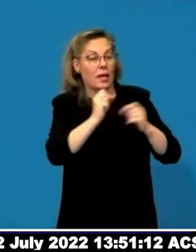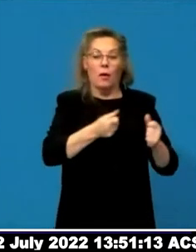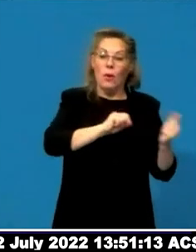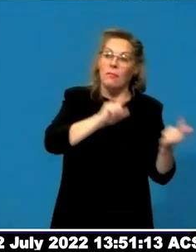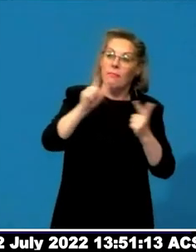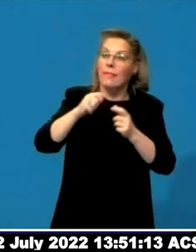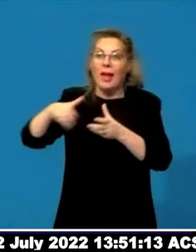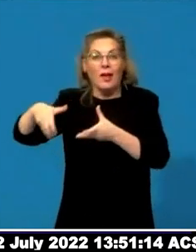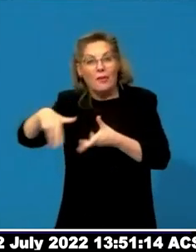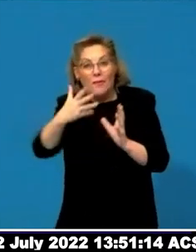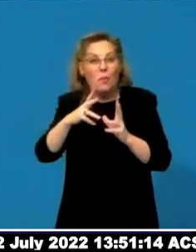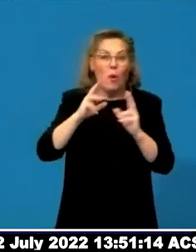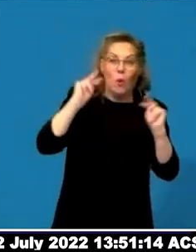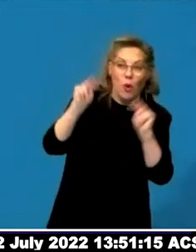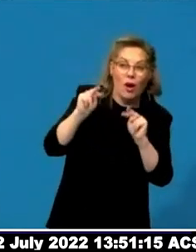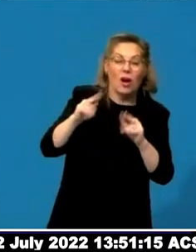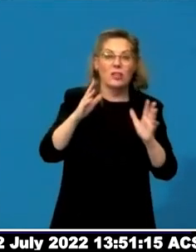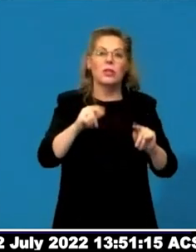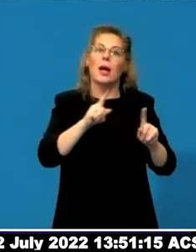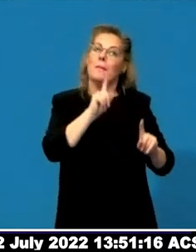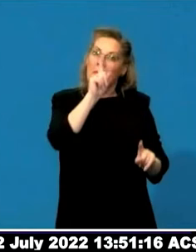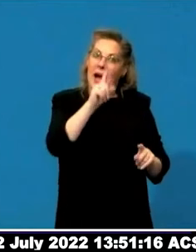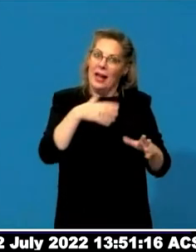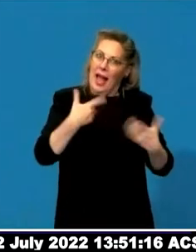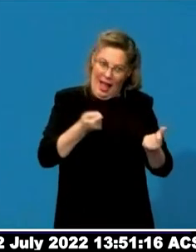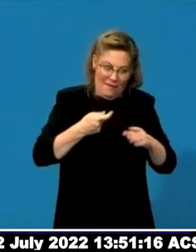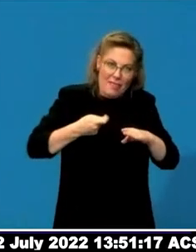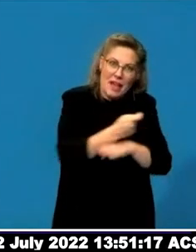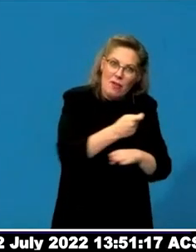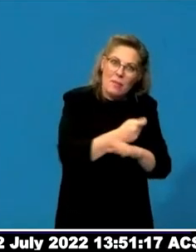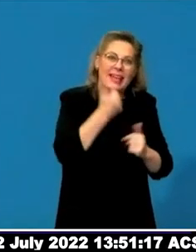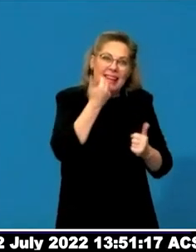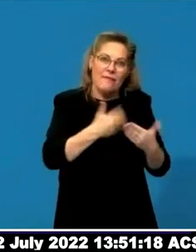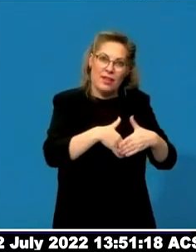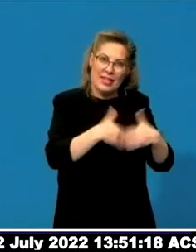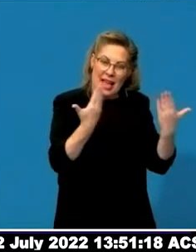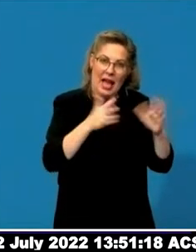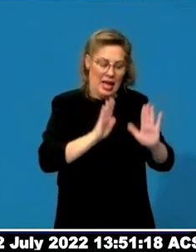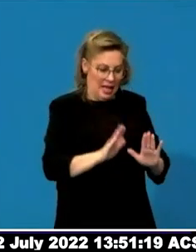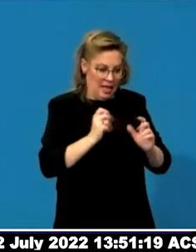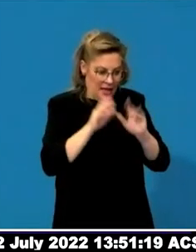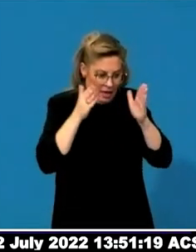They are not distracted by what's going on in the community or in their family. They are able to really focus.